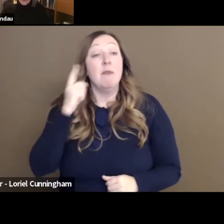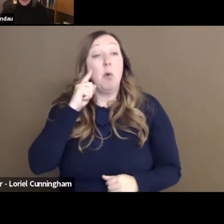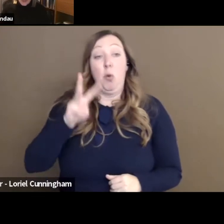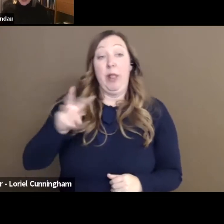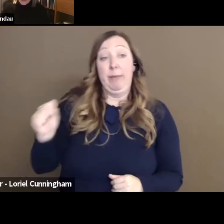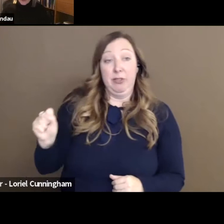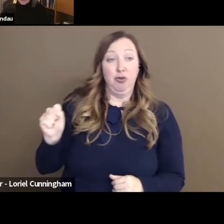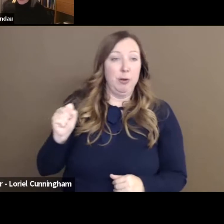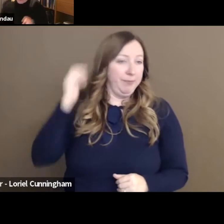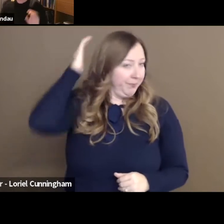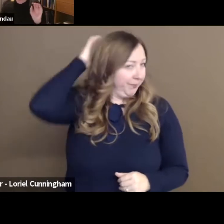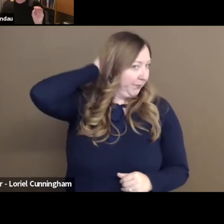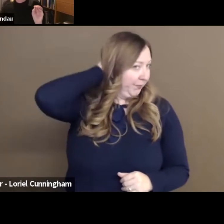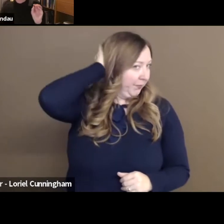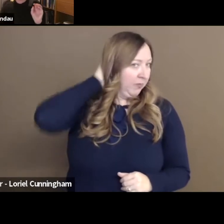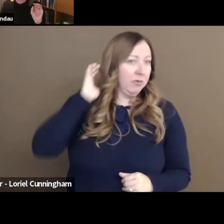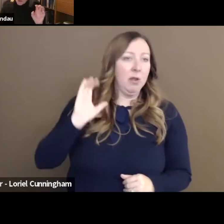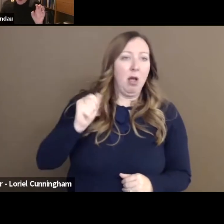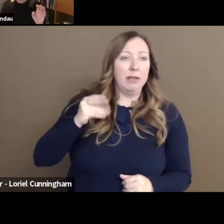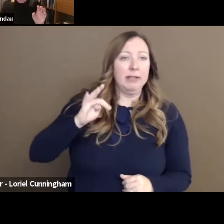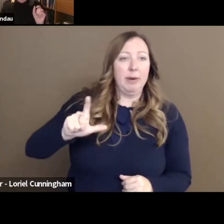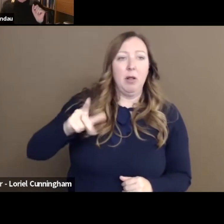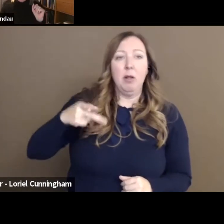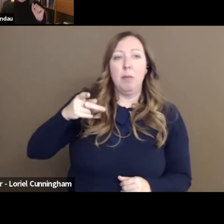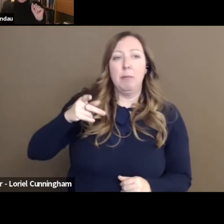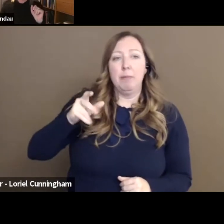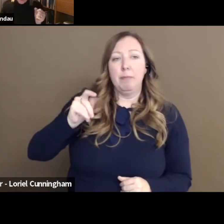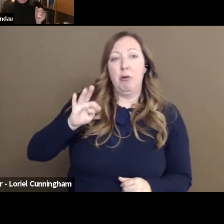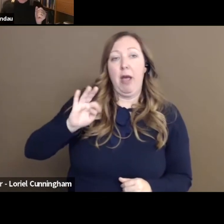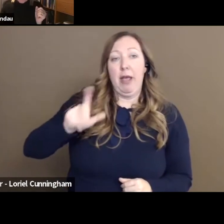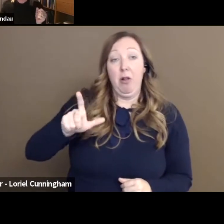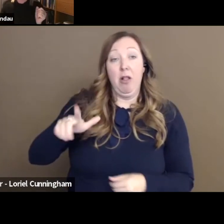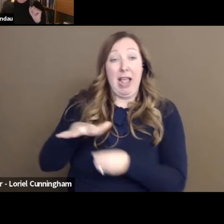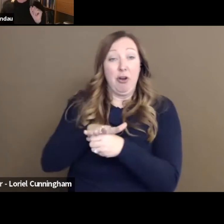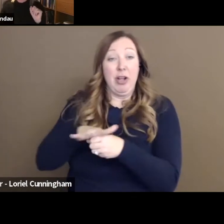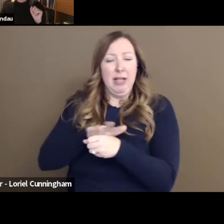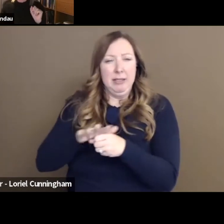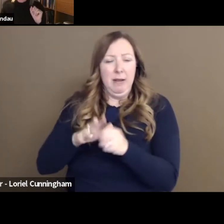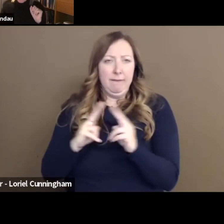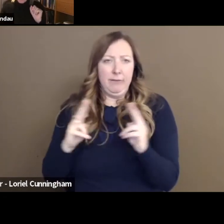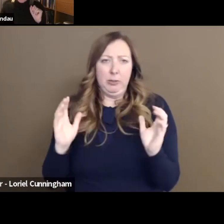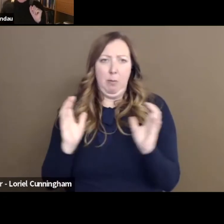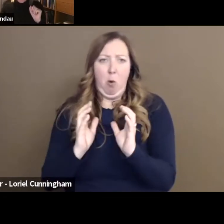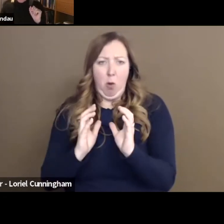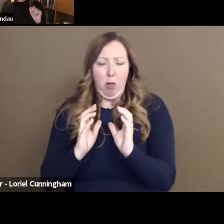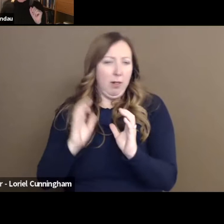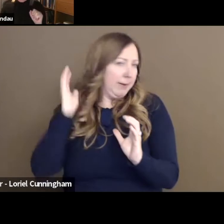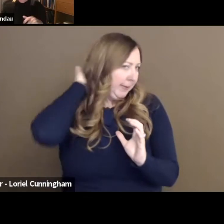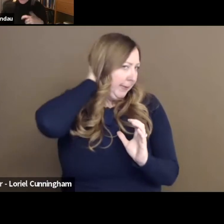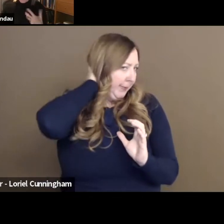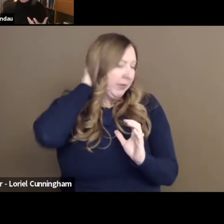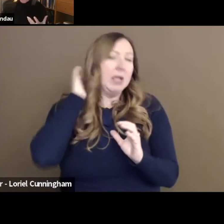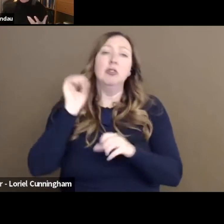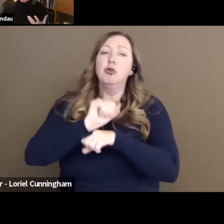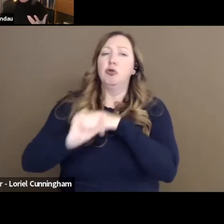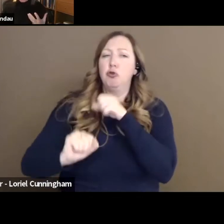actually are very important for spatial organization are relatively small there are some structural abnormalities and